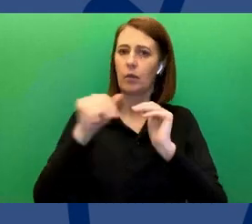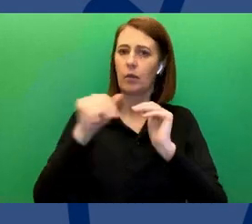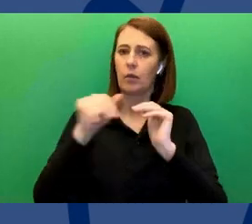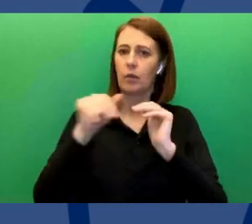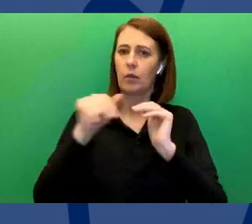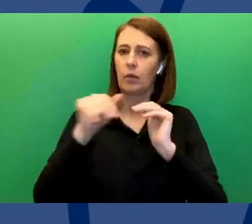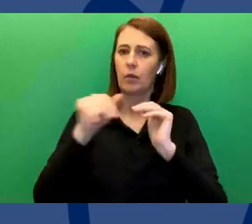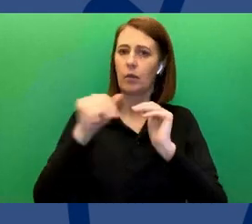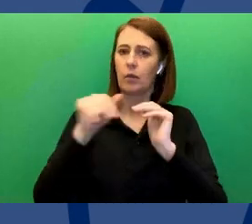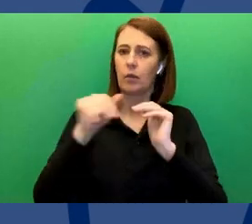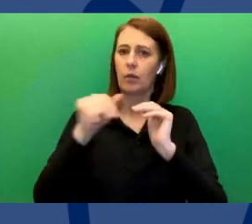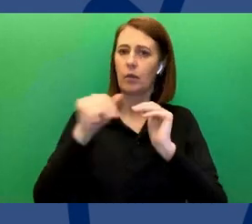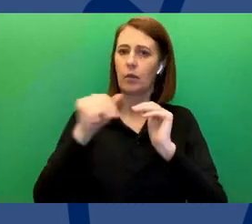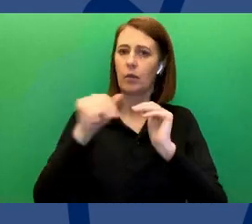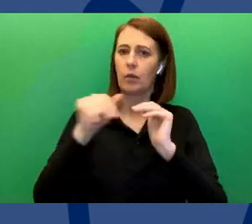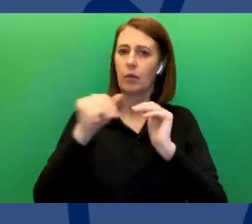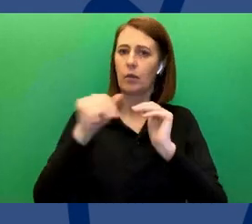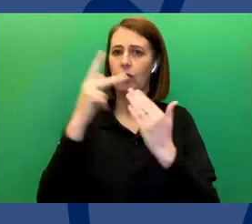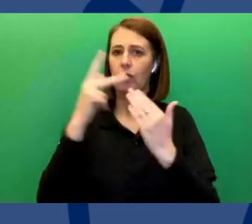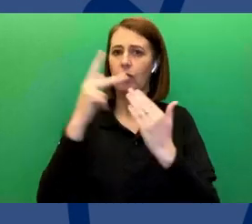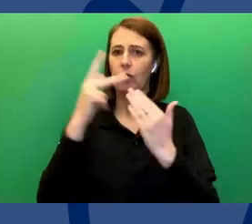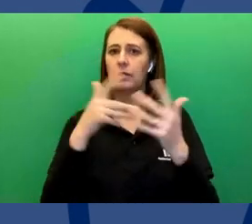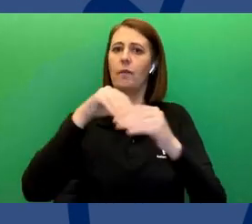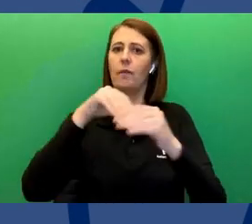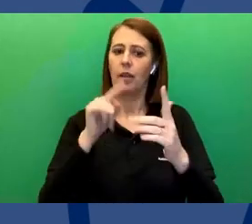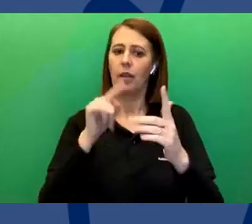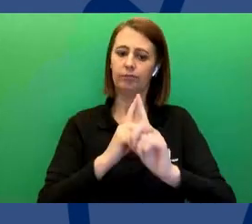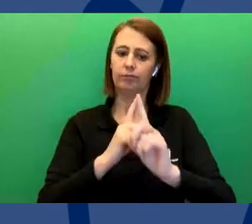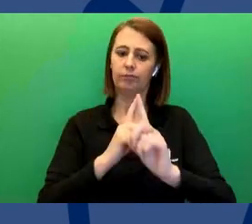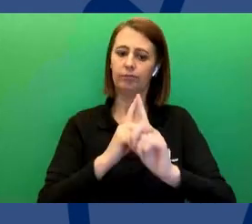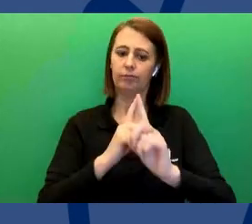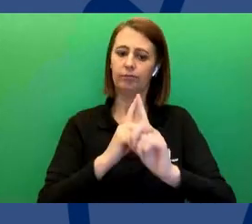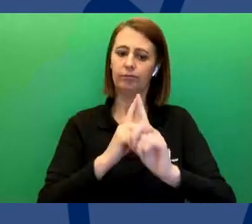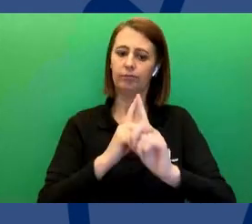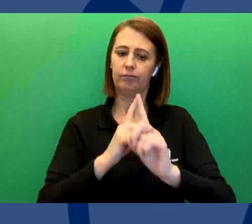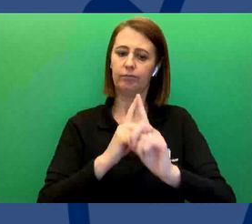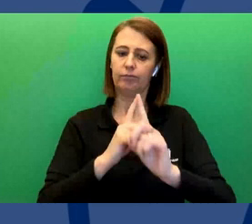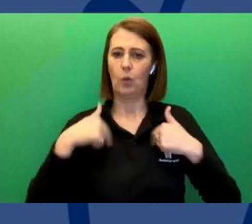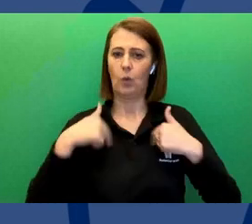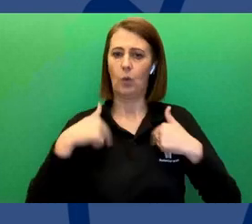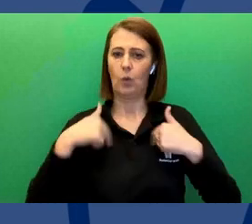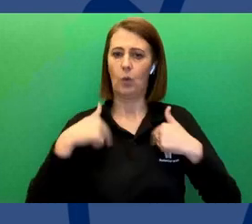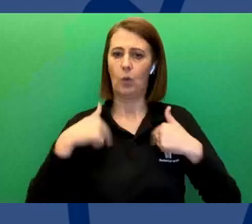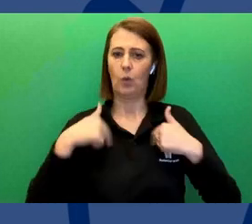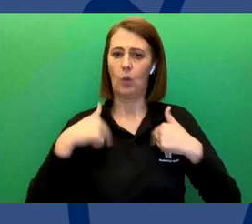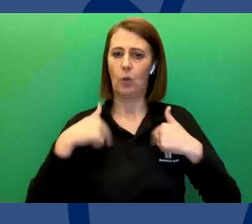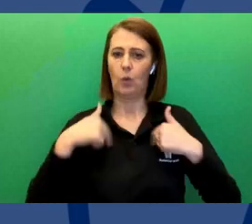that expert advice and support to our businesses across New South Wales. Also joining us is